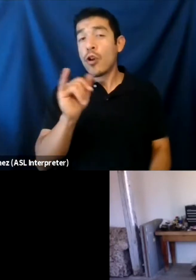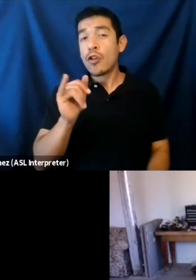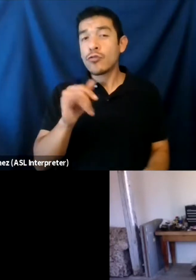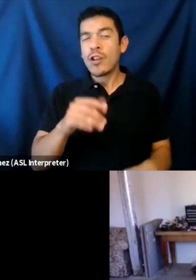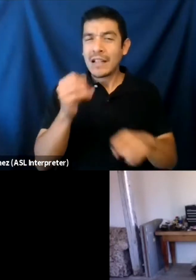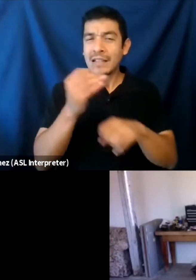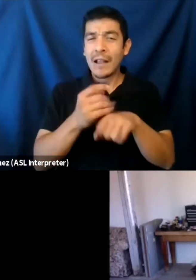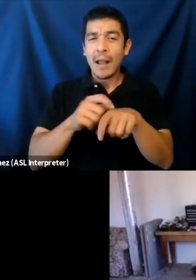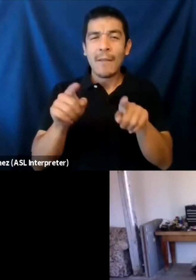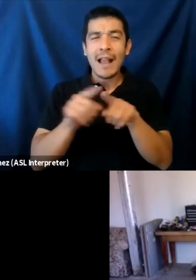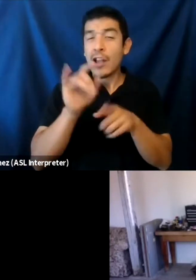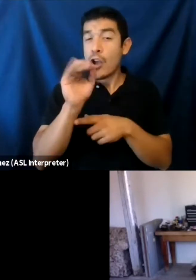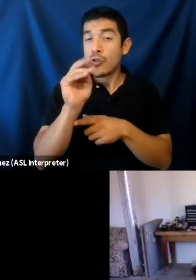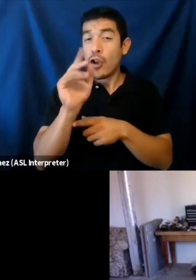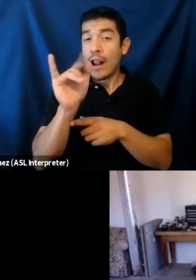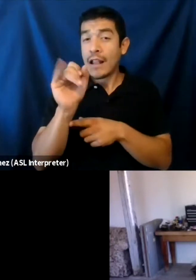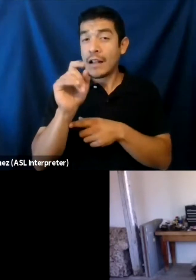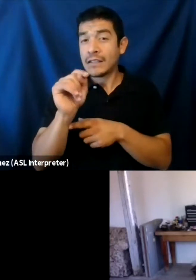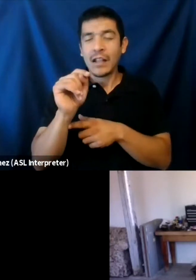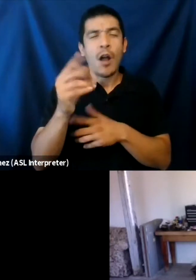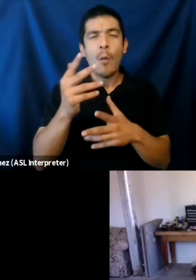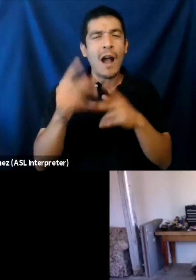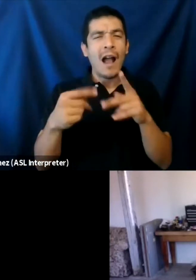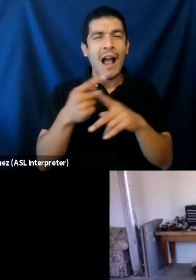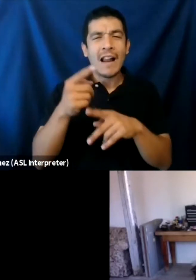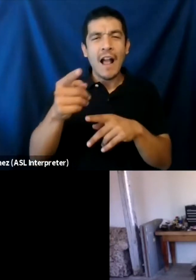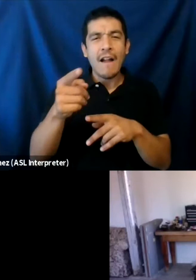I'm curious, like what kind of journalism you were doing?